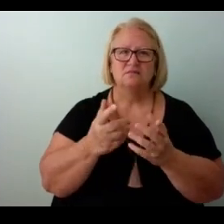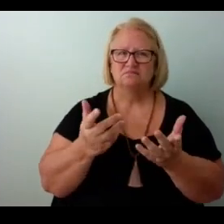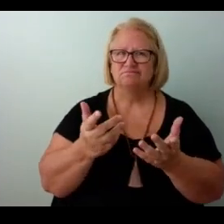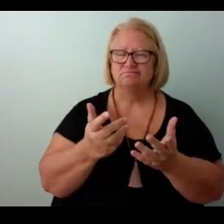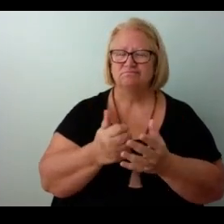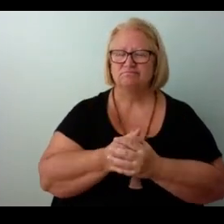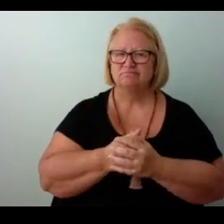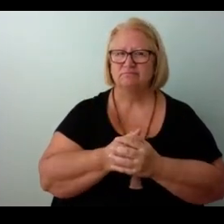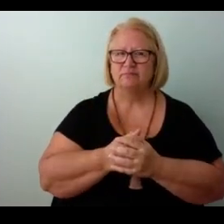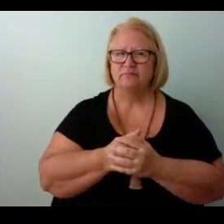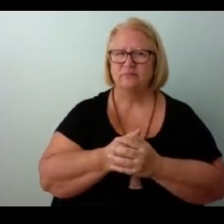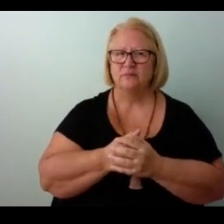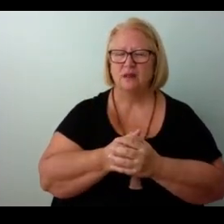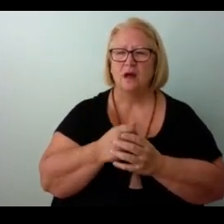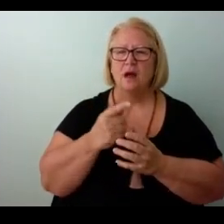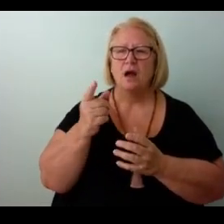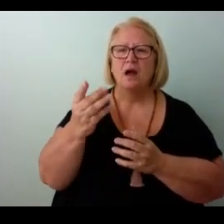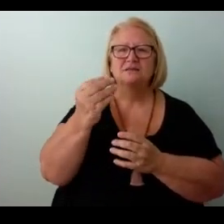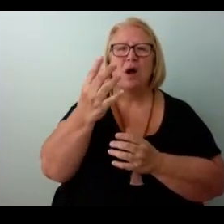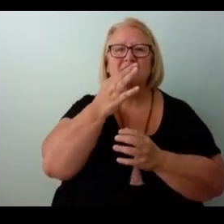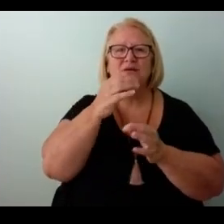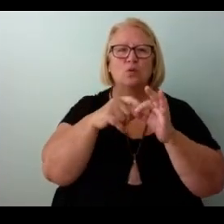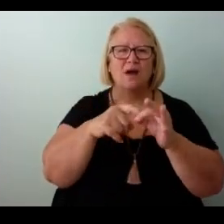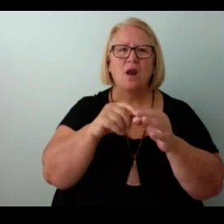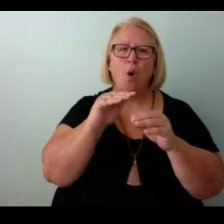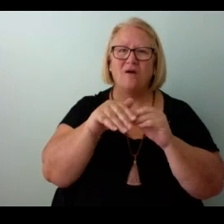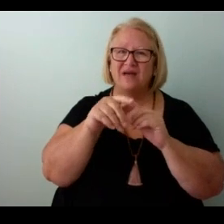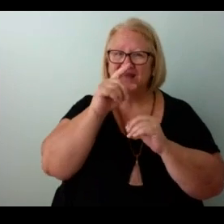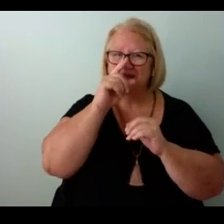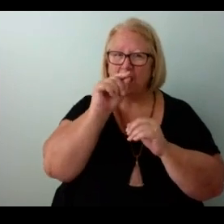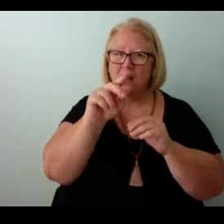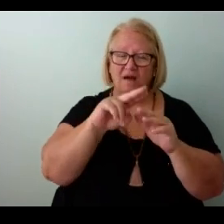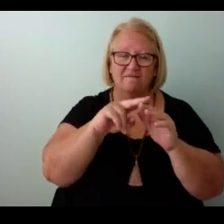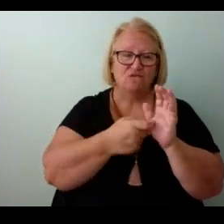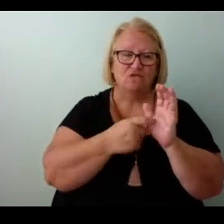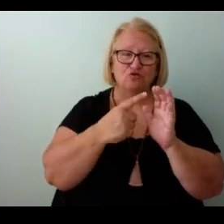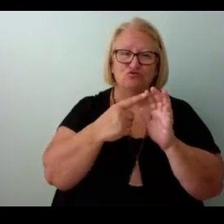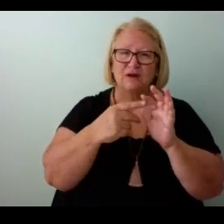We did have another question about freezing interest on credit cards and whether or not